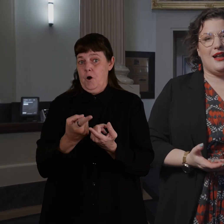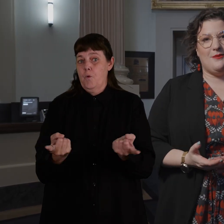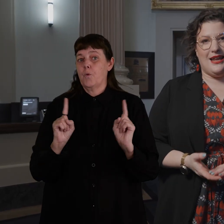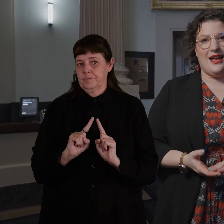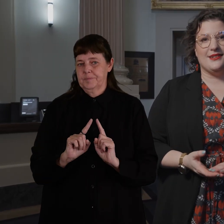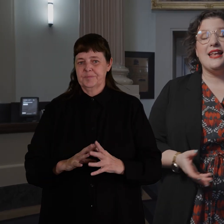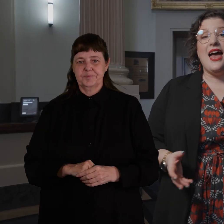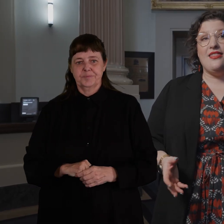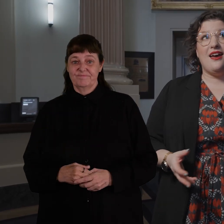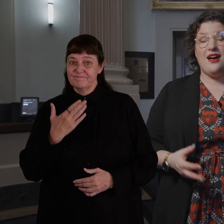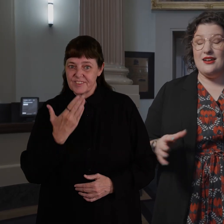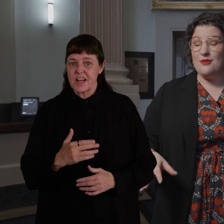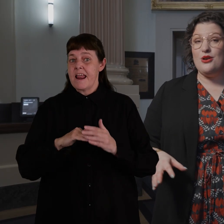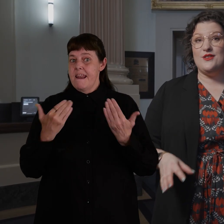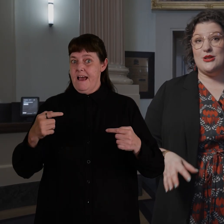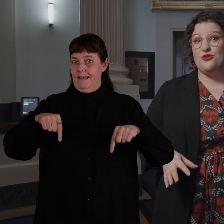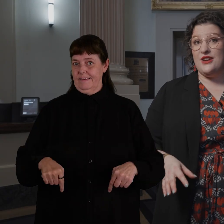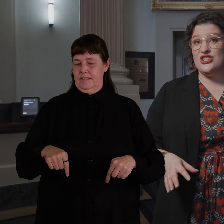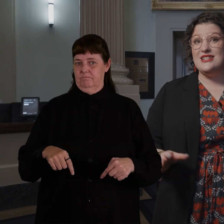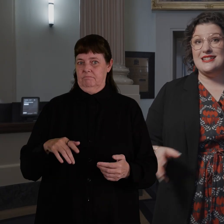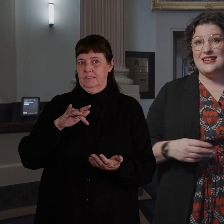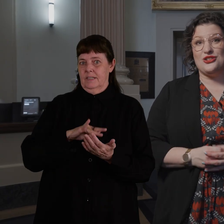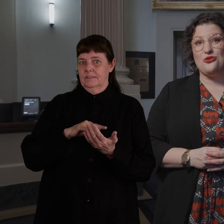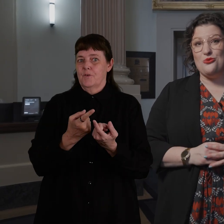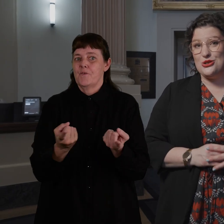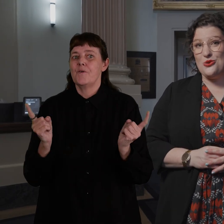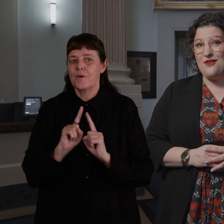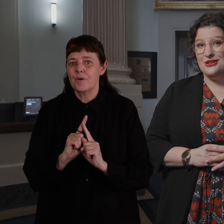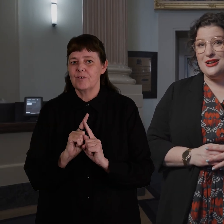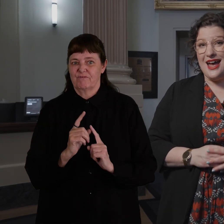Parliament House. There are a number of special features in Center Hall, which we'll have a look